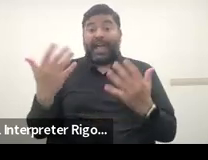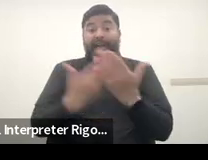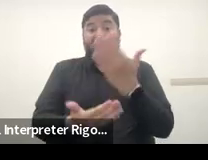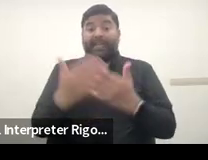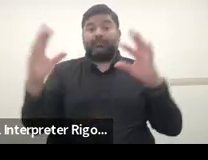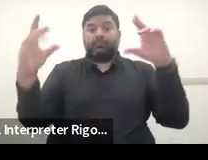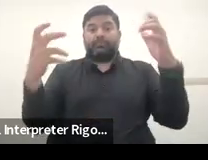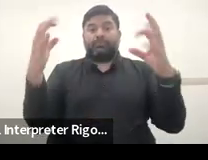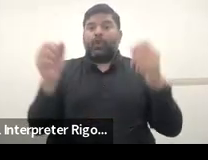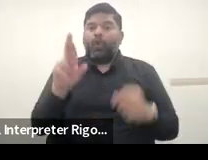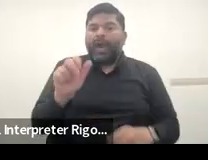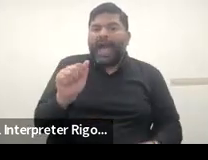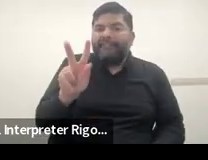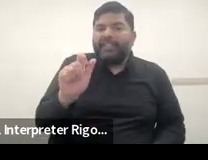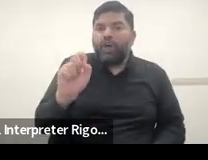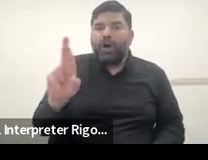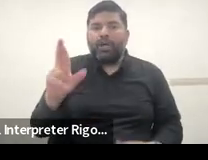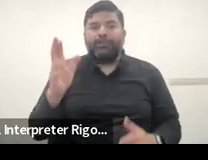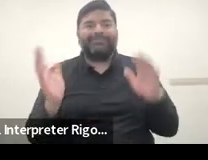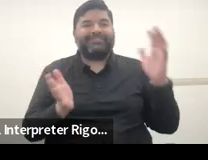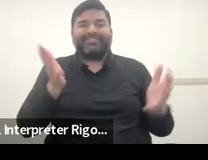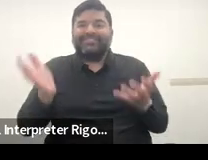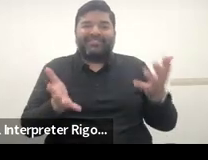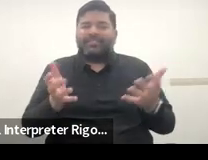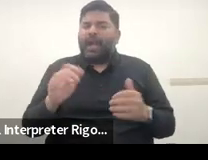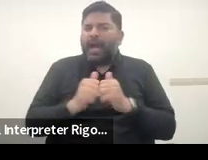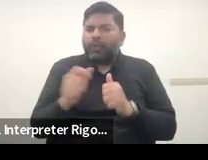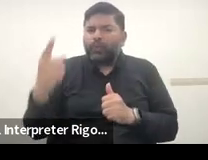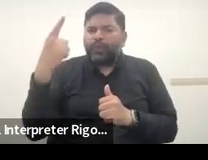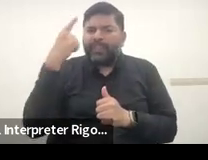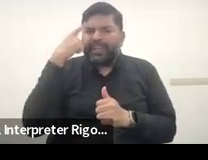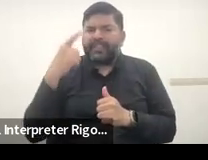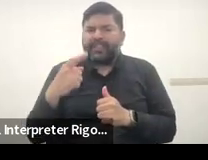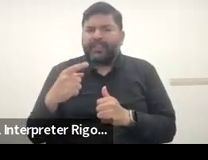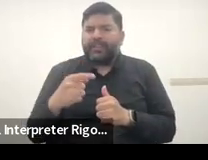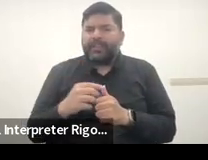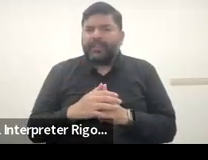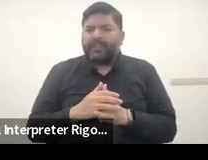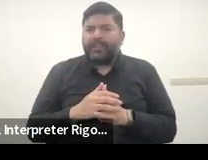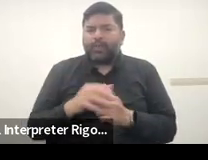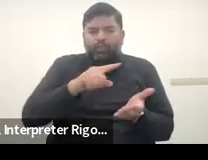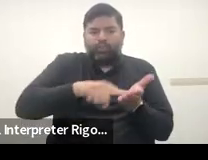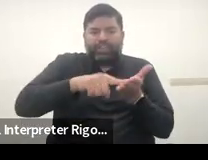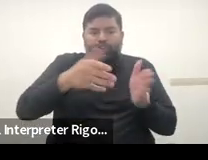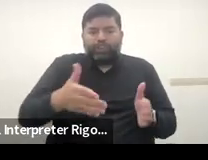Avatar or character and then like how do you think researchers and product development